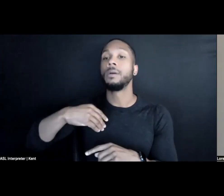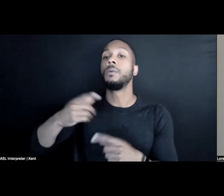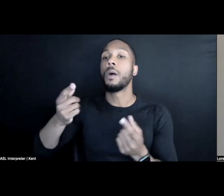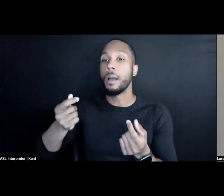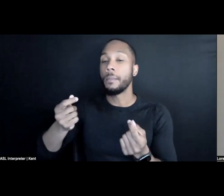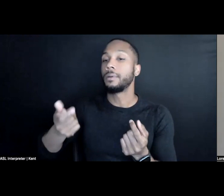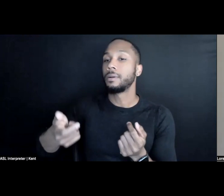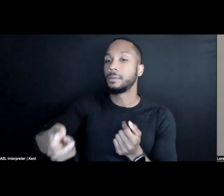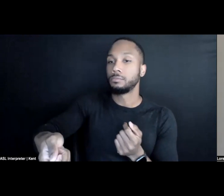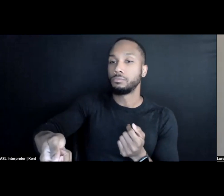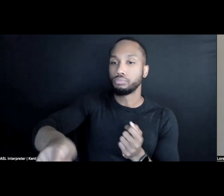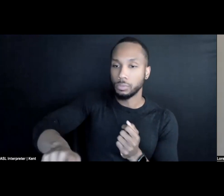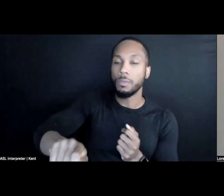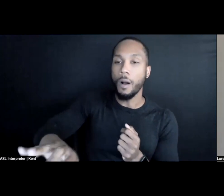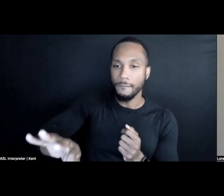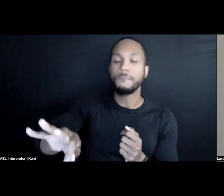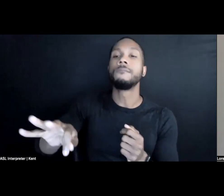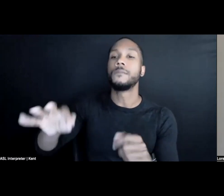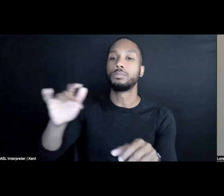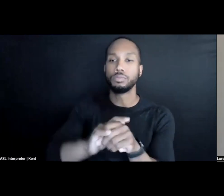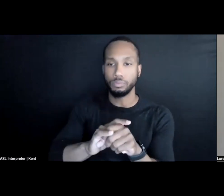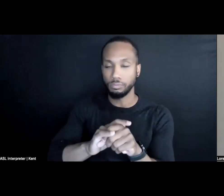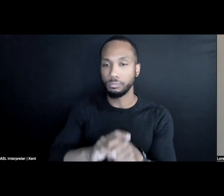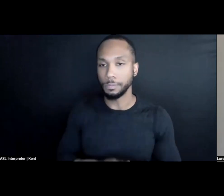and I’d turn off the screen and lay down to sleep.